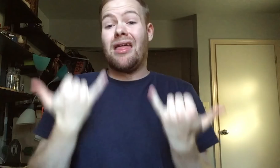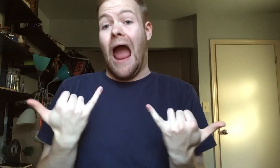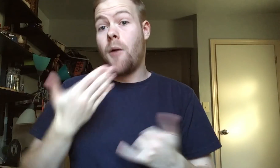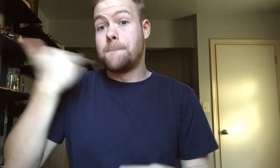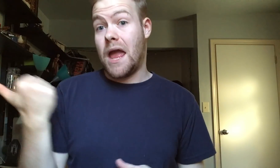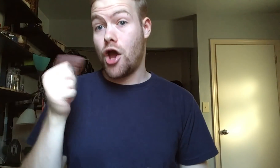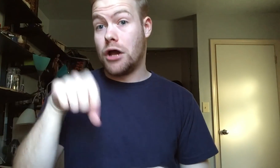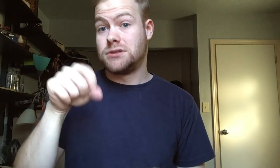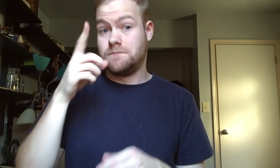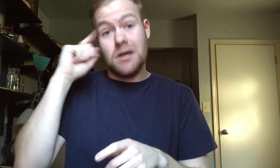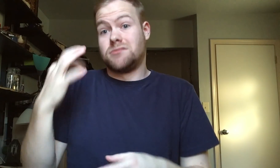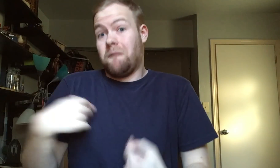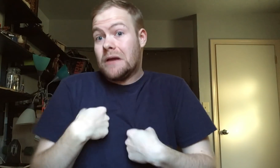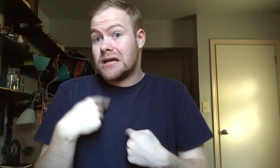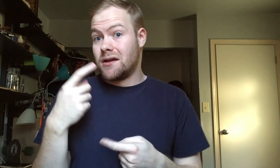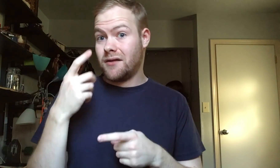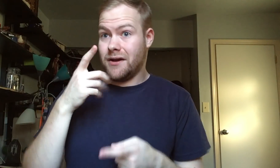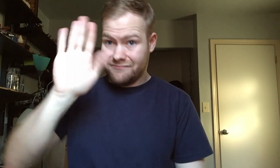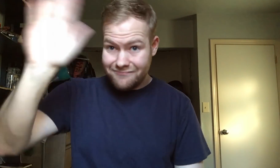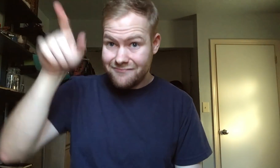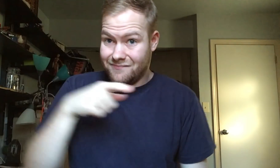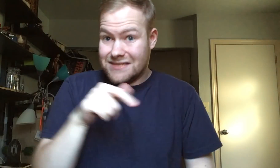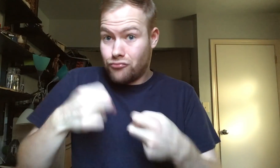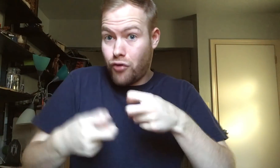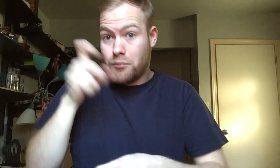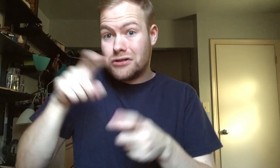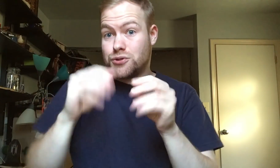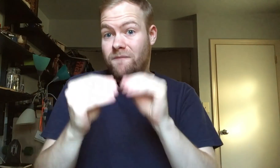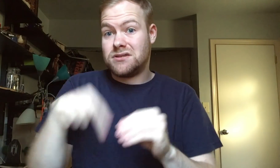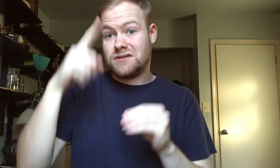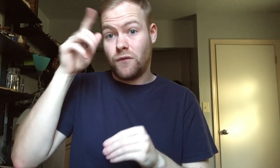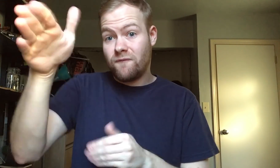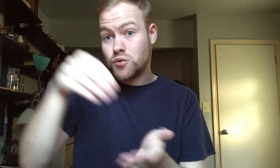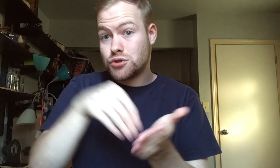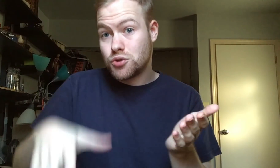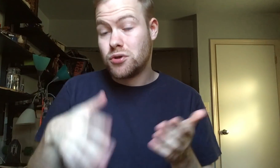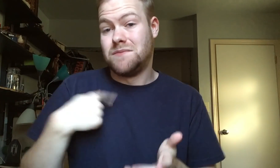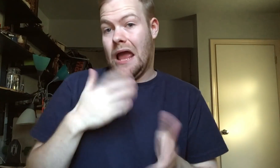Now, it’s better, yes, because I stood up and said this is a problem, you need to fix this for future students.